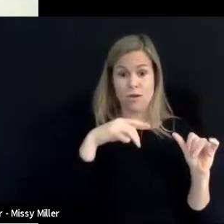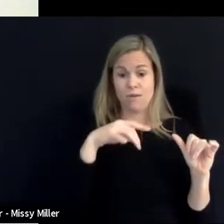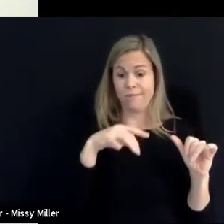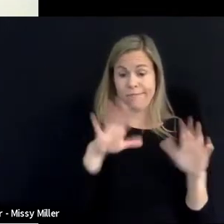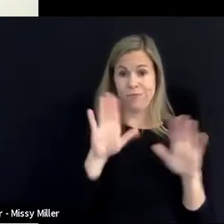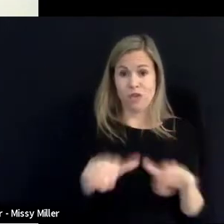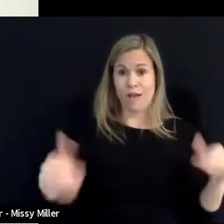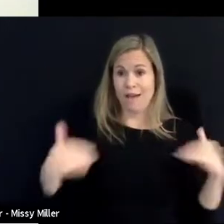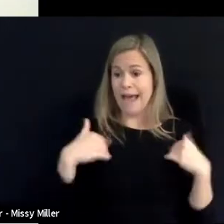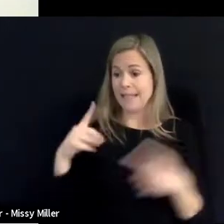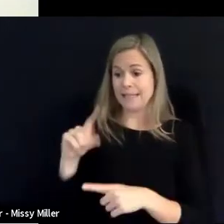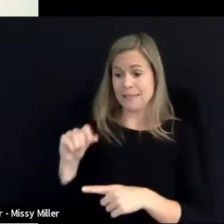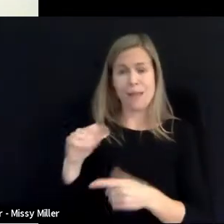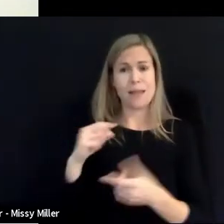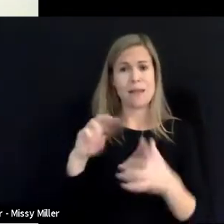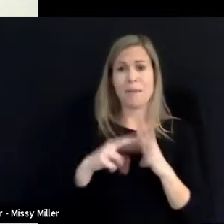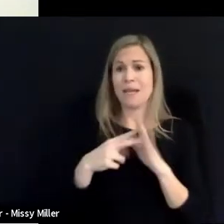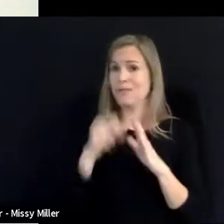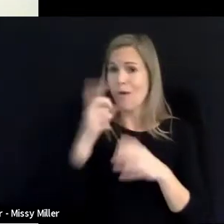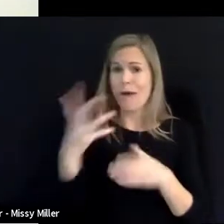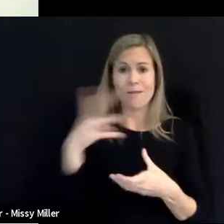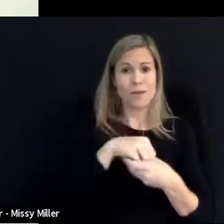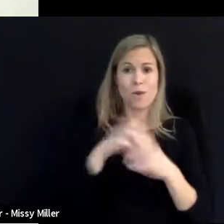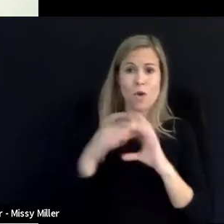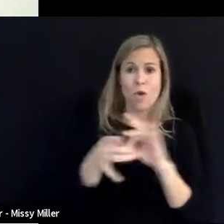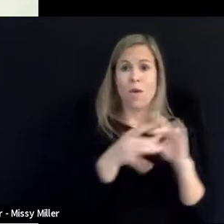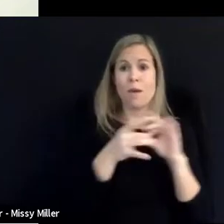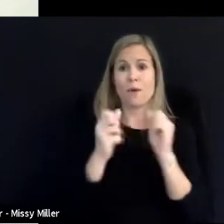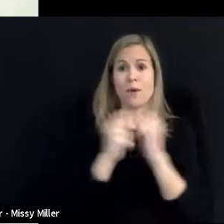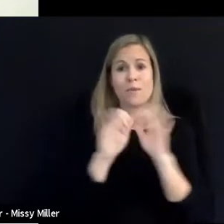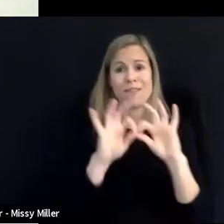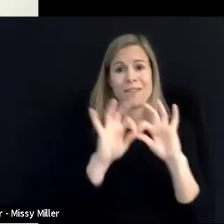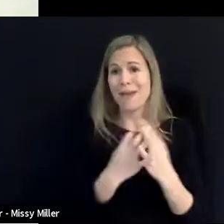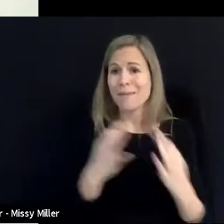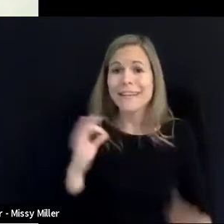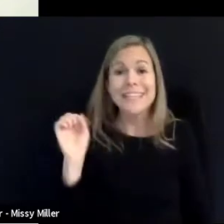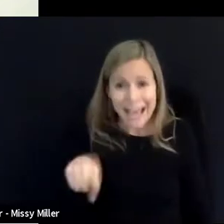to cooperate with family living. They're still a part of the family,